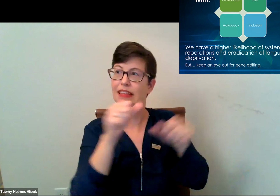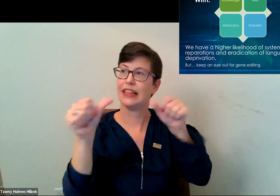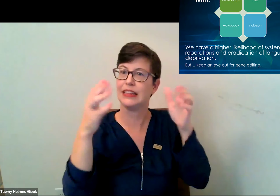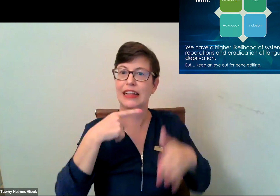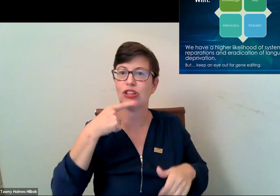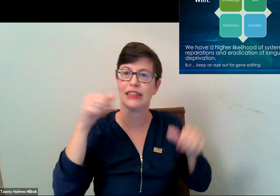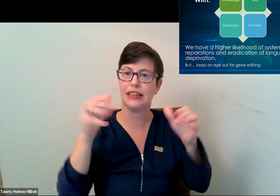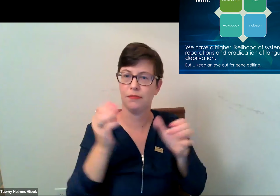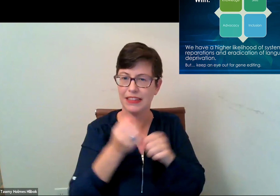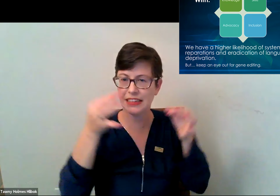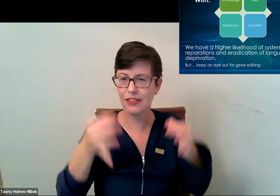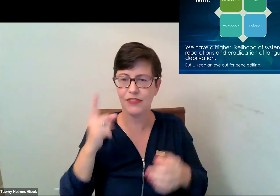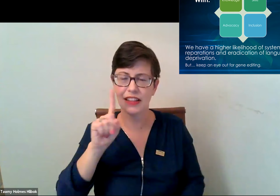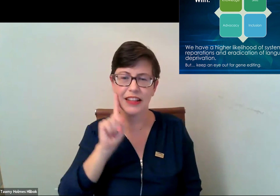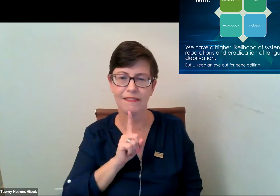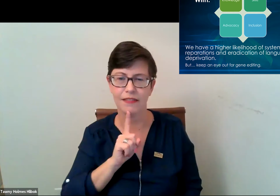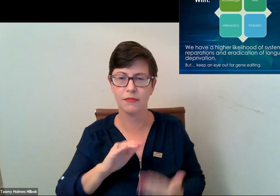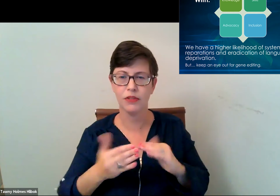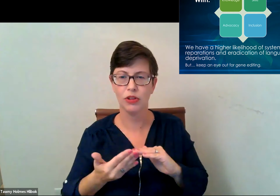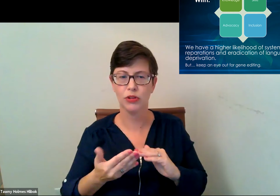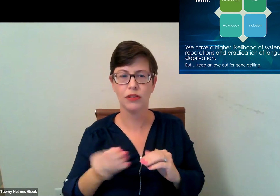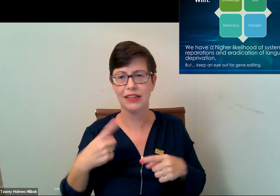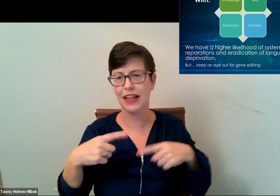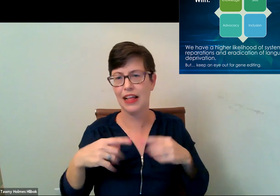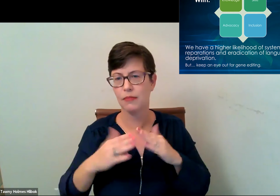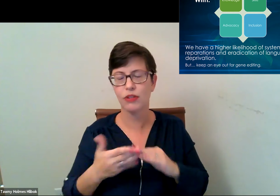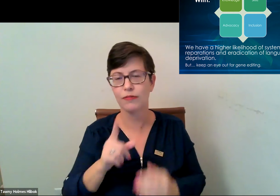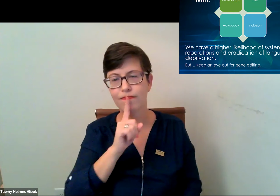we need to be a part of those conversations we need to be a part of those conversations